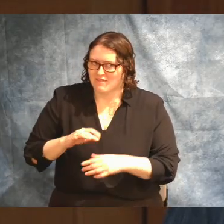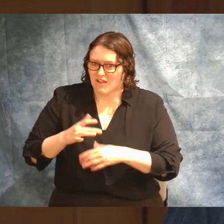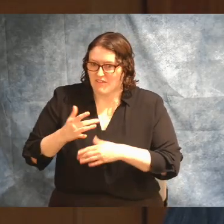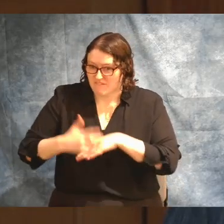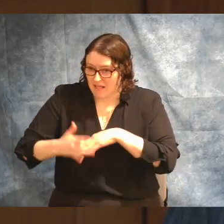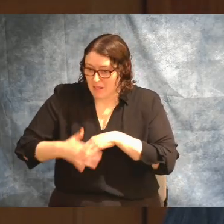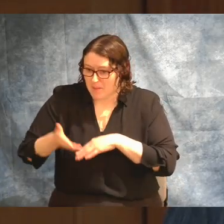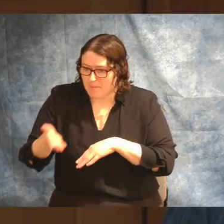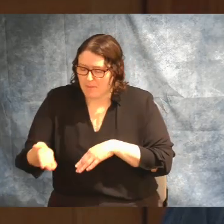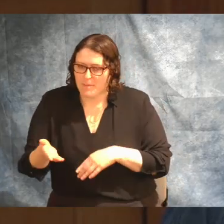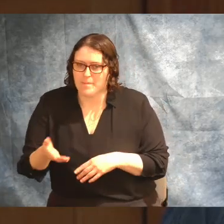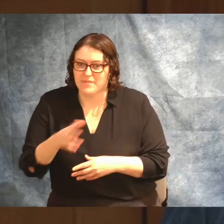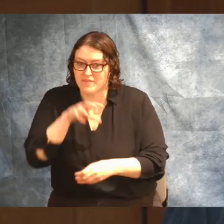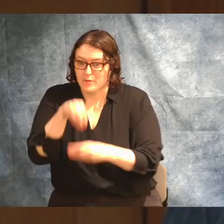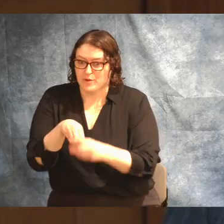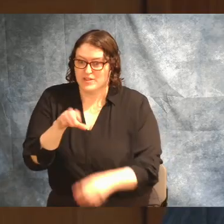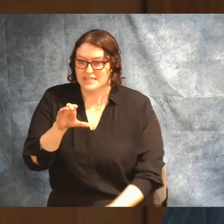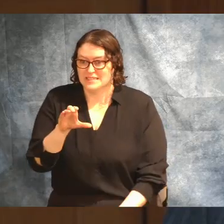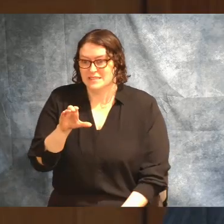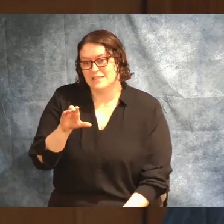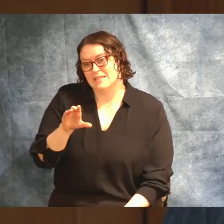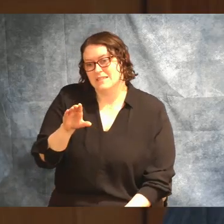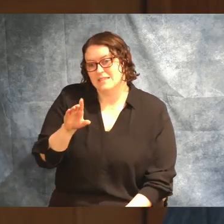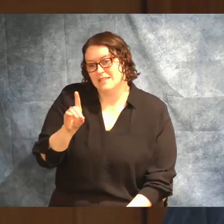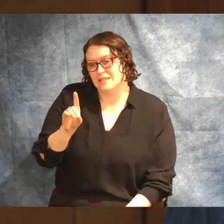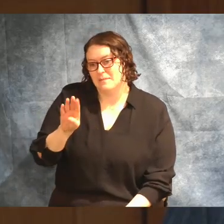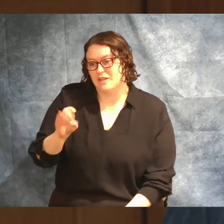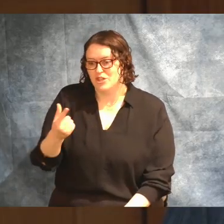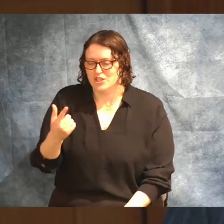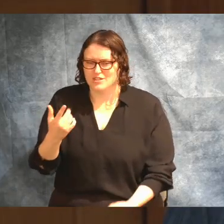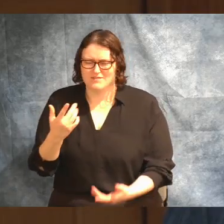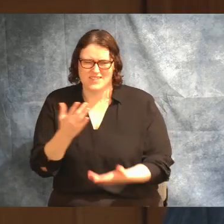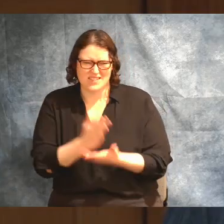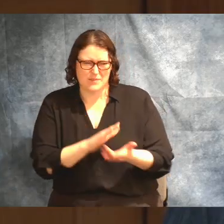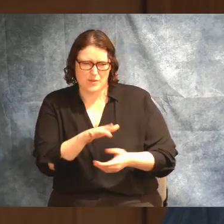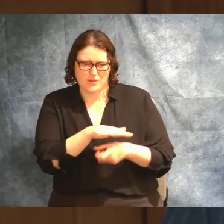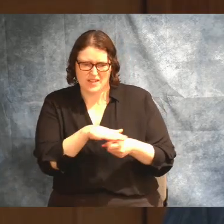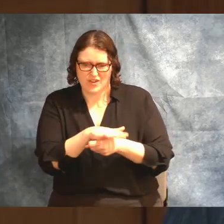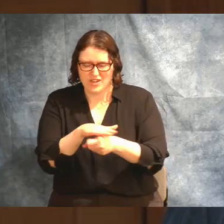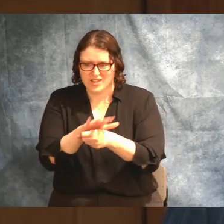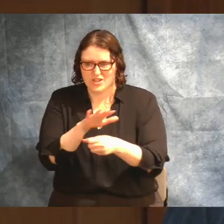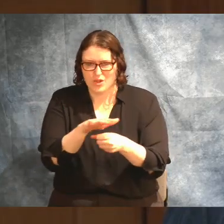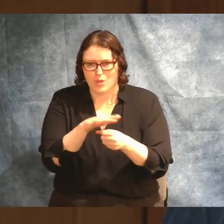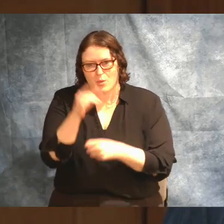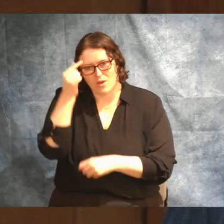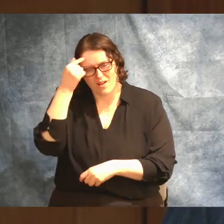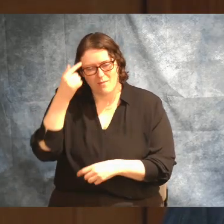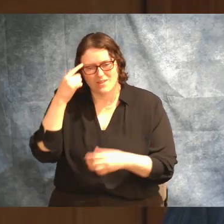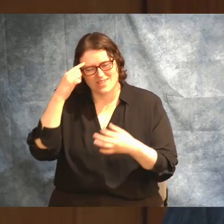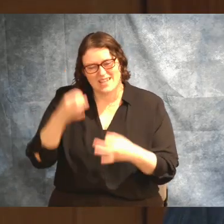decisions not to for whatever reason. but I think these impacts maybe would have been unforeseen